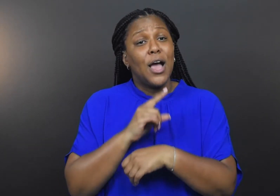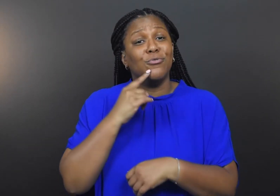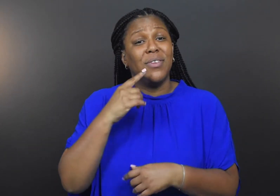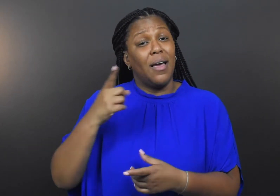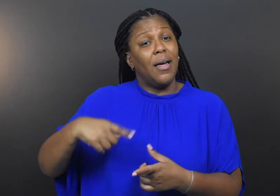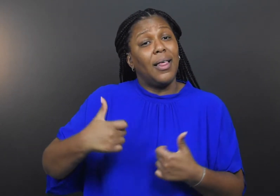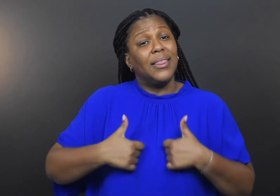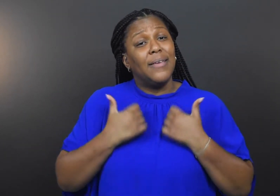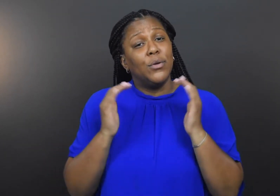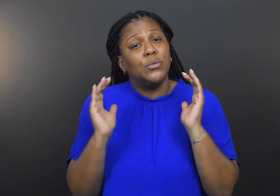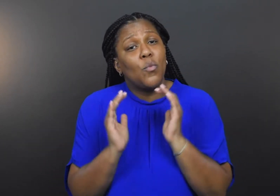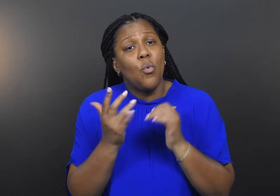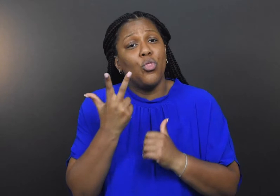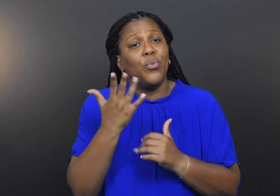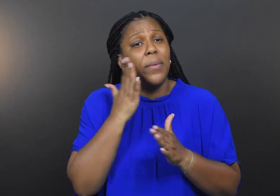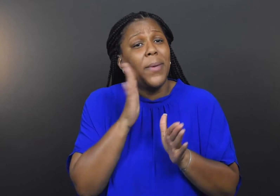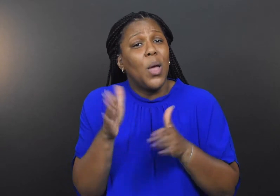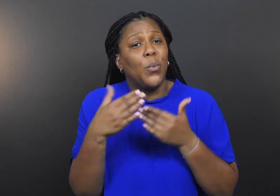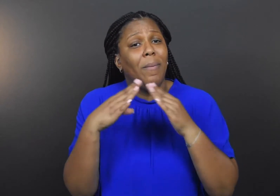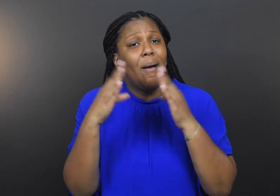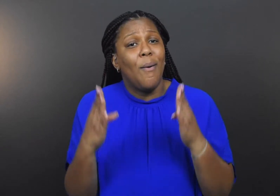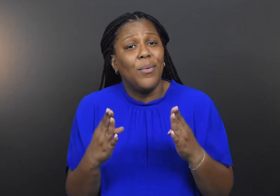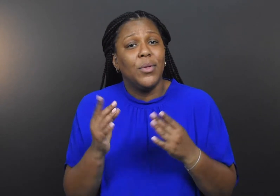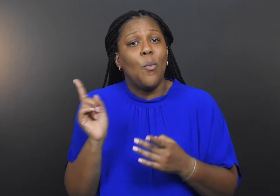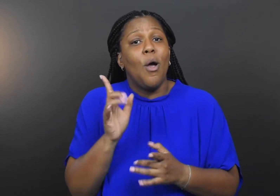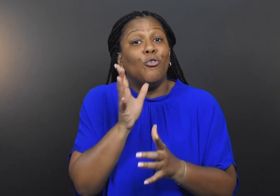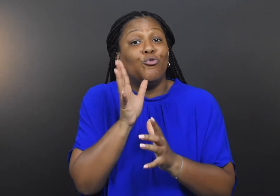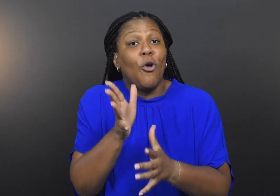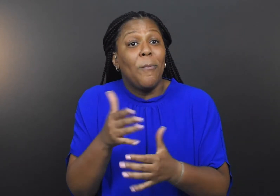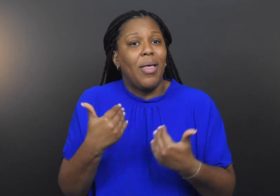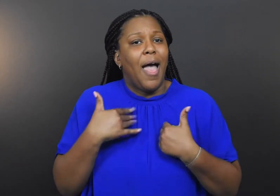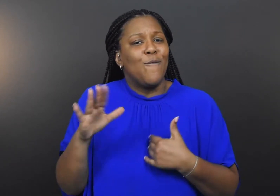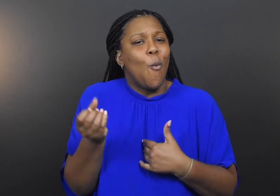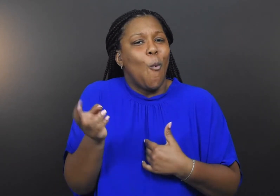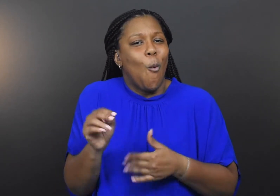“They live in a small three-bedroom house, where the grandmother has her own room,